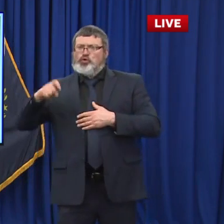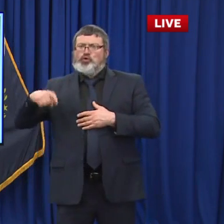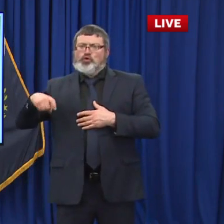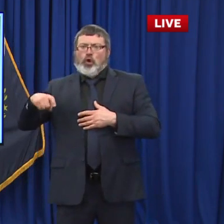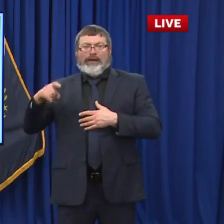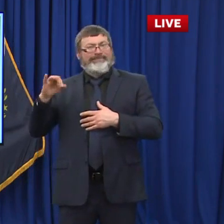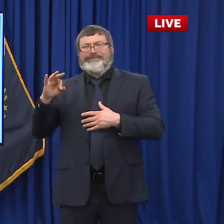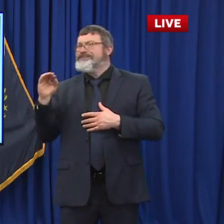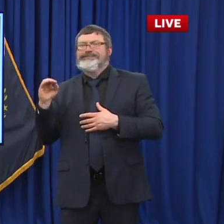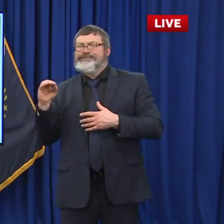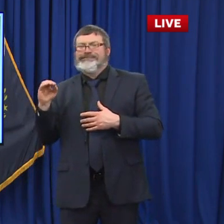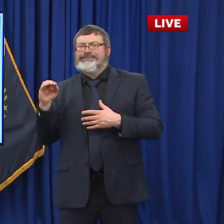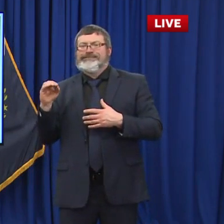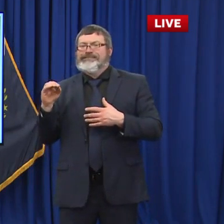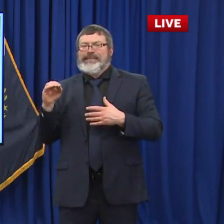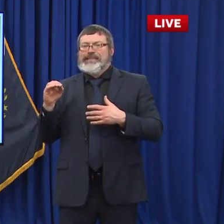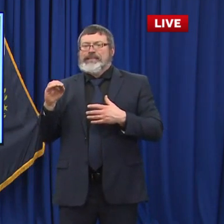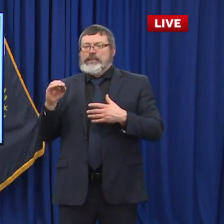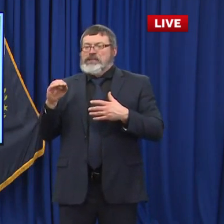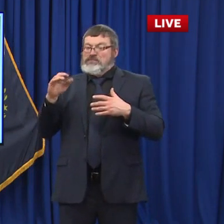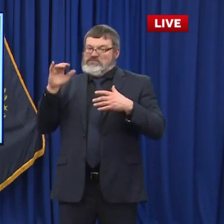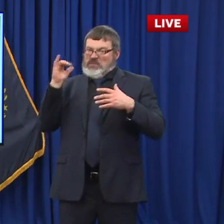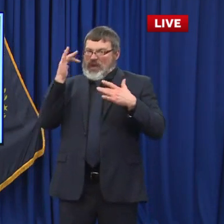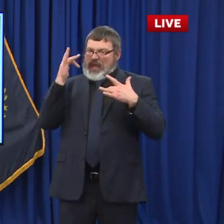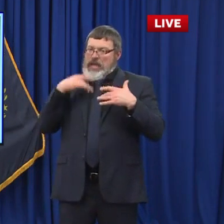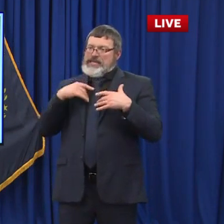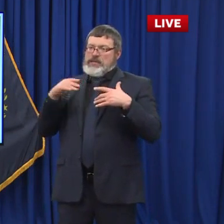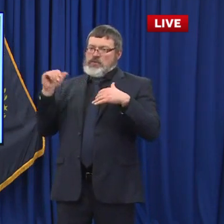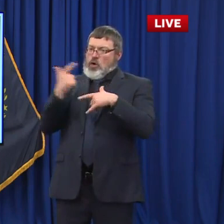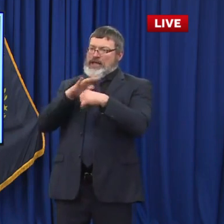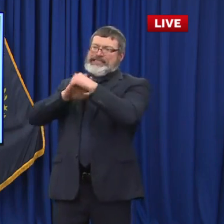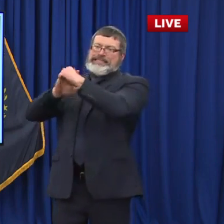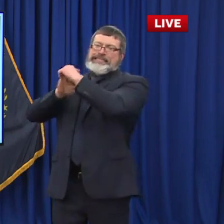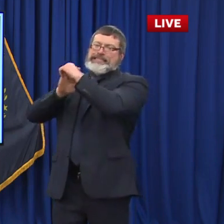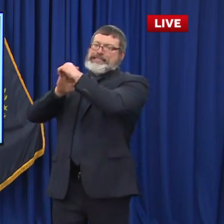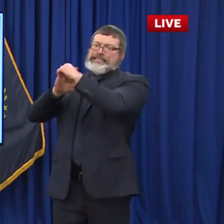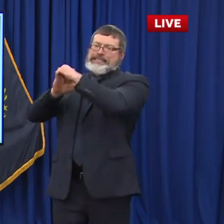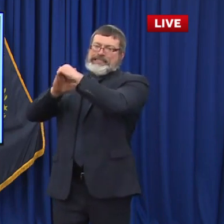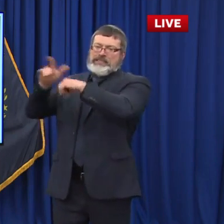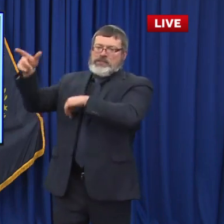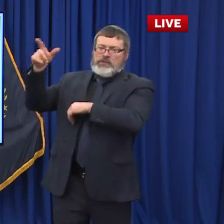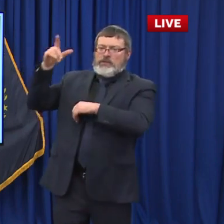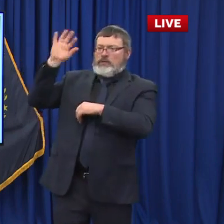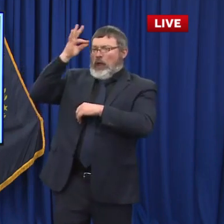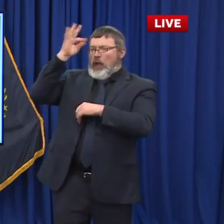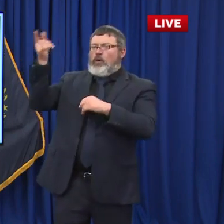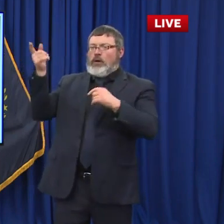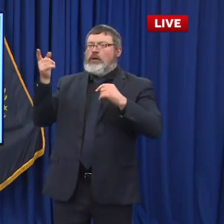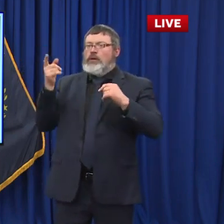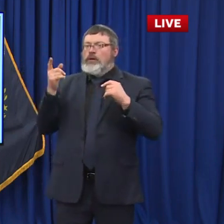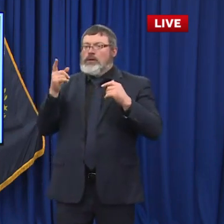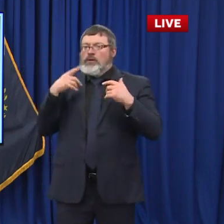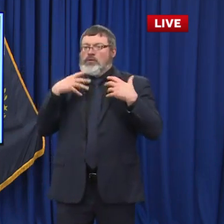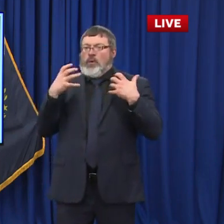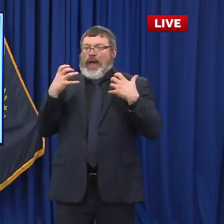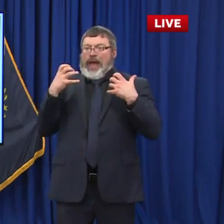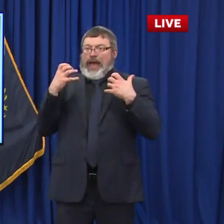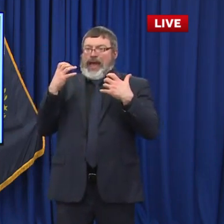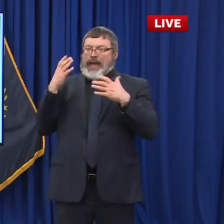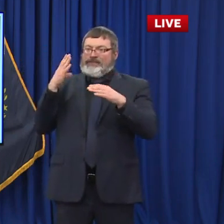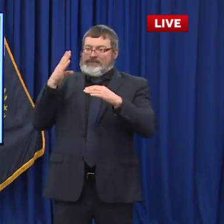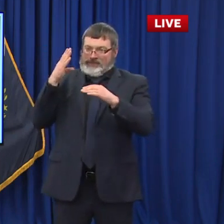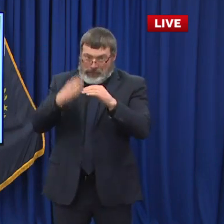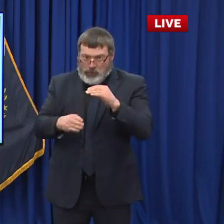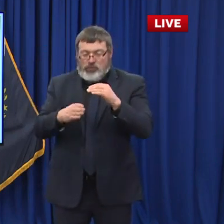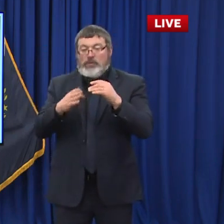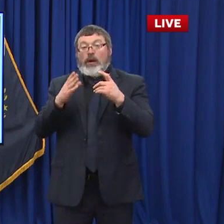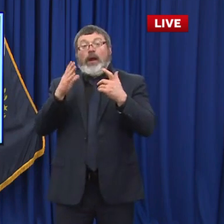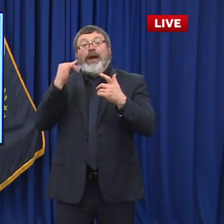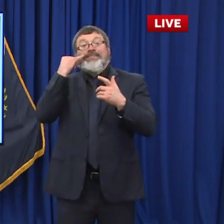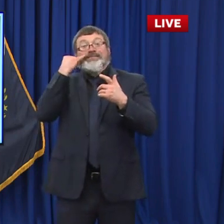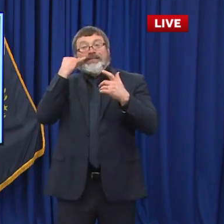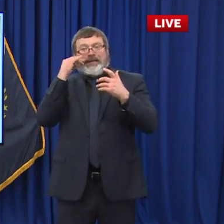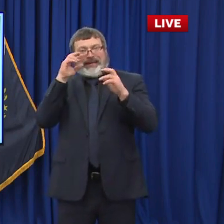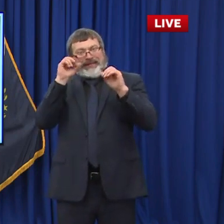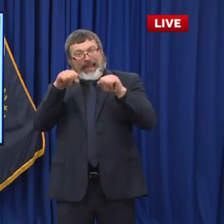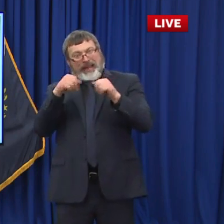I REMAIN CONFIDENT IF WE DON’T GET SOMETHING THIS WEEK, THERE WILL BE PRESSURE TO MAKE SURE SOMETHING GETS DONE EARLY IN THE YEAR WHETHER IT IS BEFORE JOE BIDEN TAKES OFFICE OR NOT, I’M